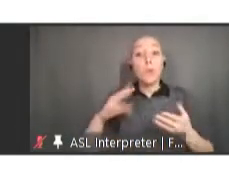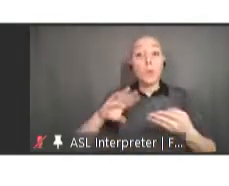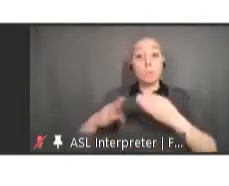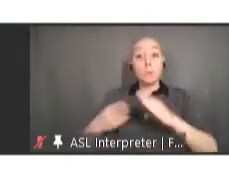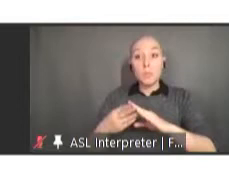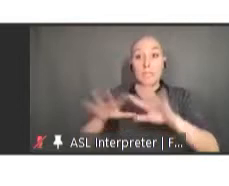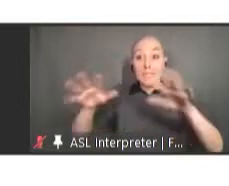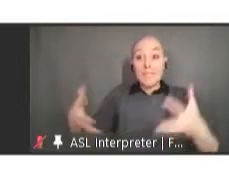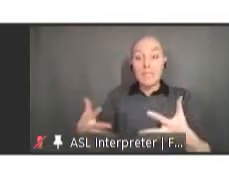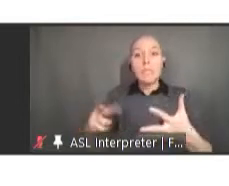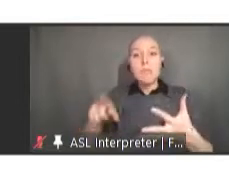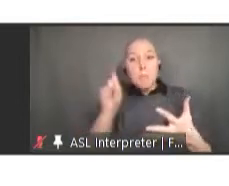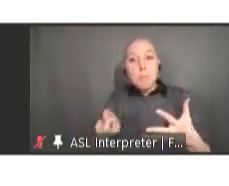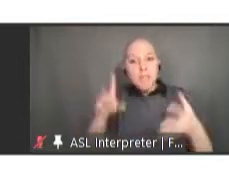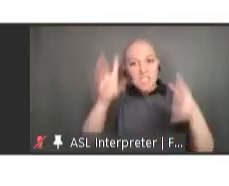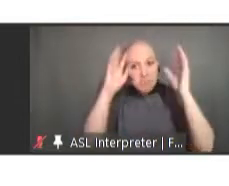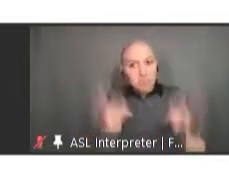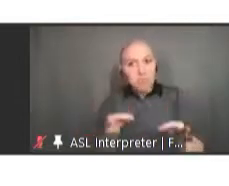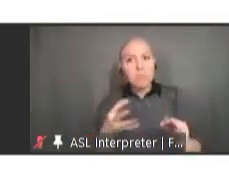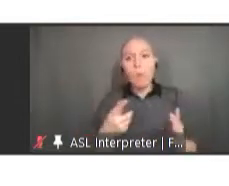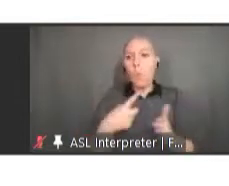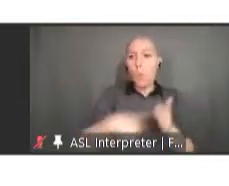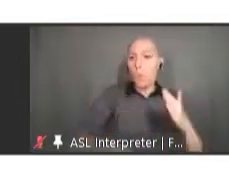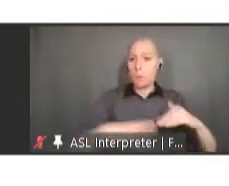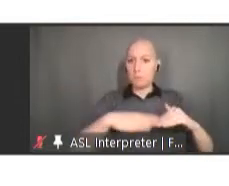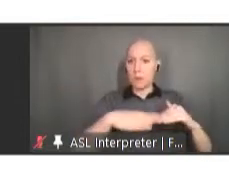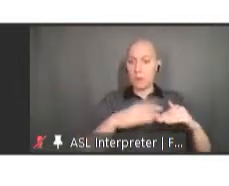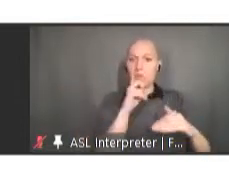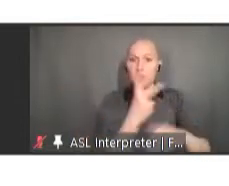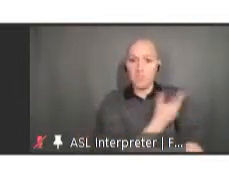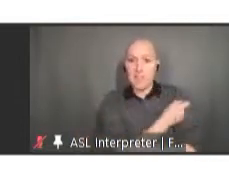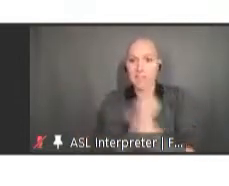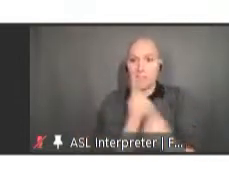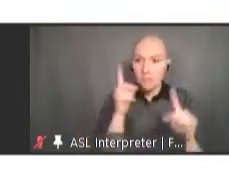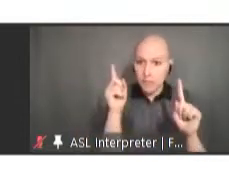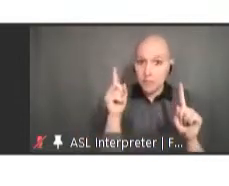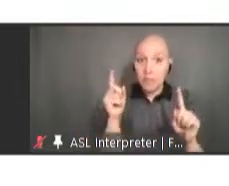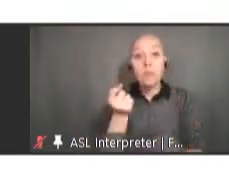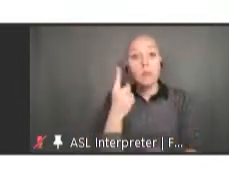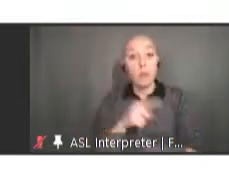for vaccine efficacy. Phase 3 vaccine studies do indicate a correlation between neutralizing